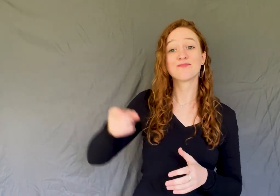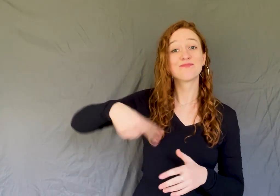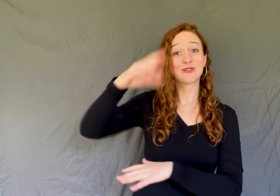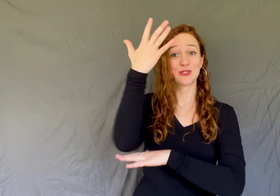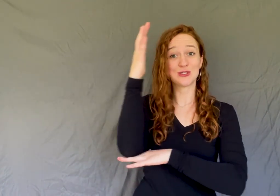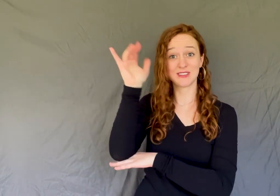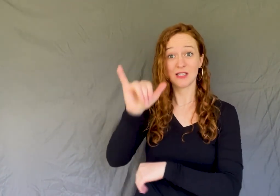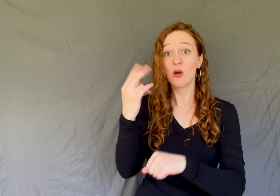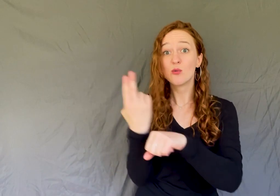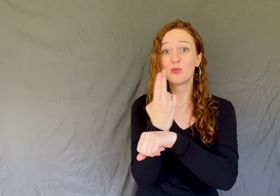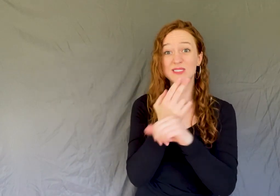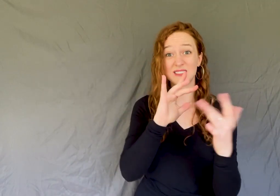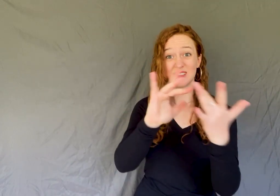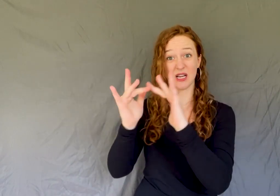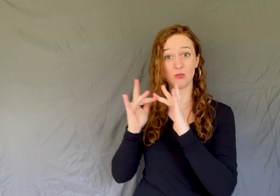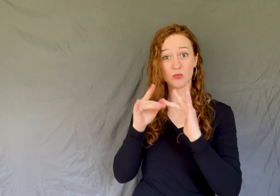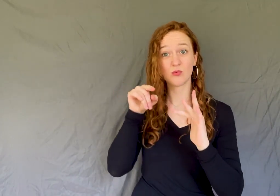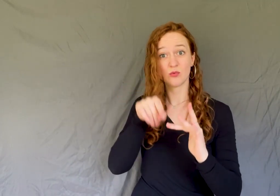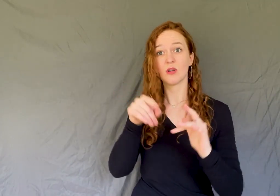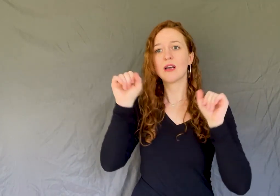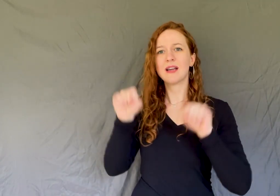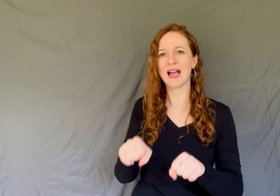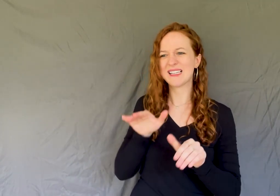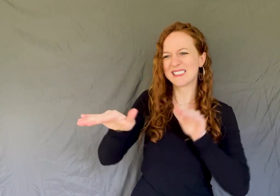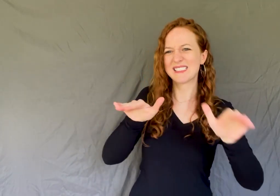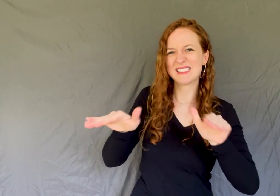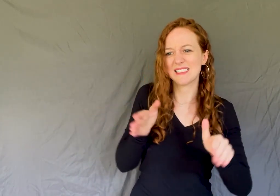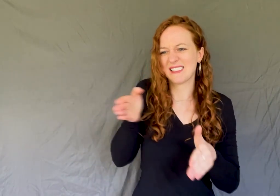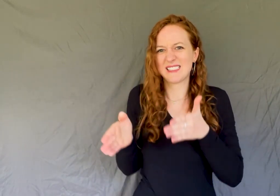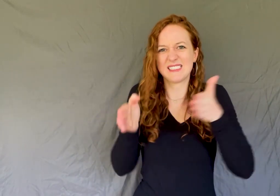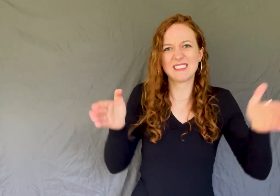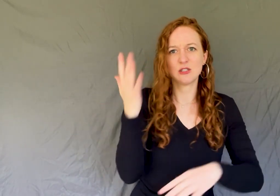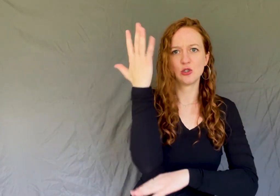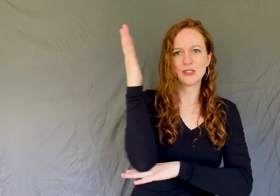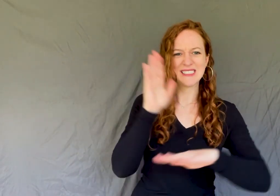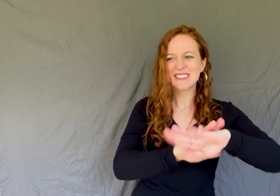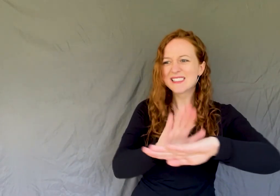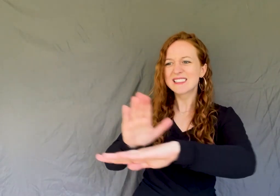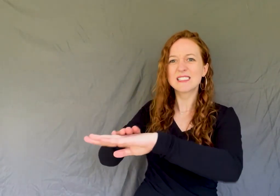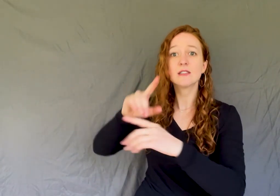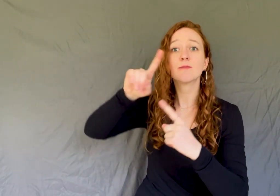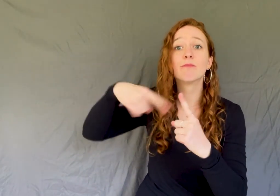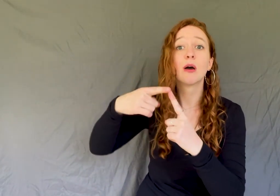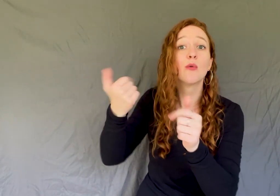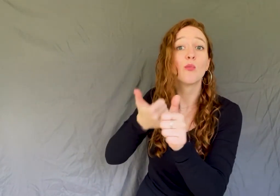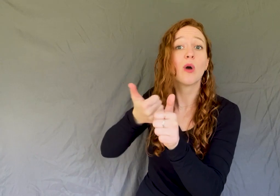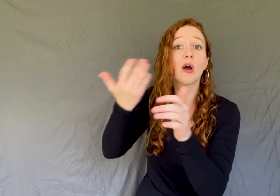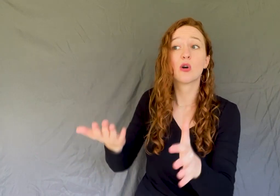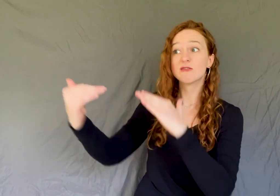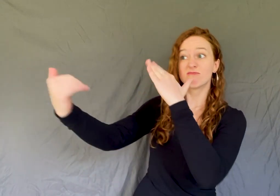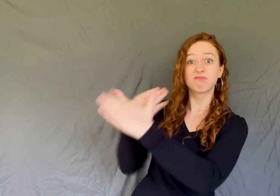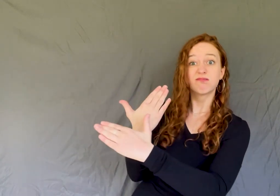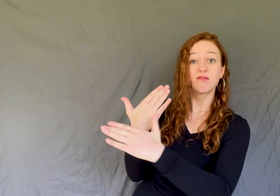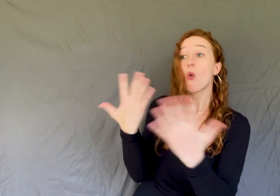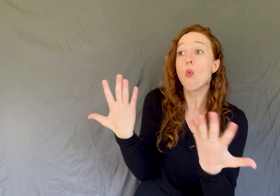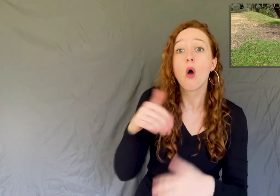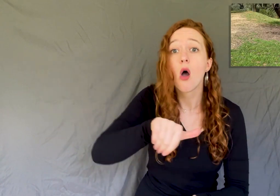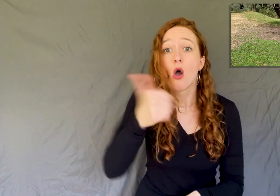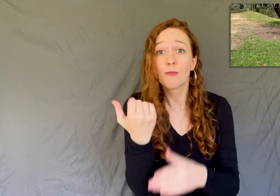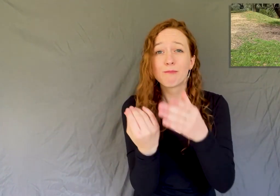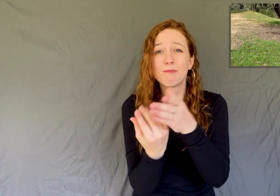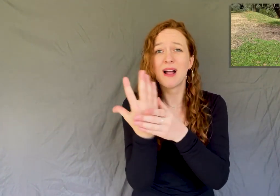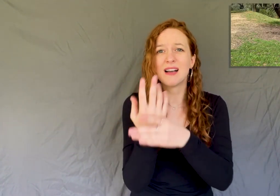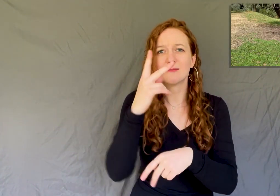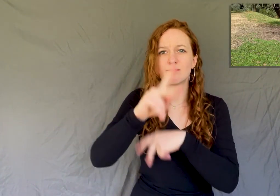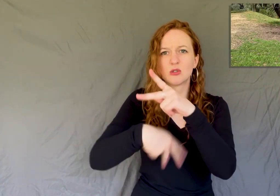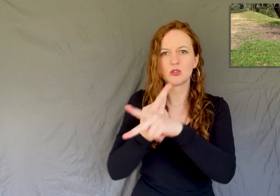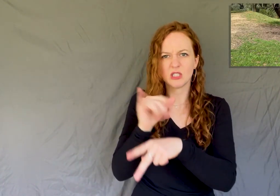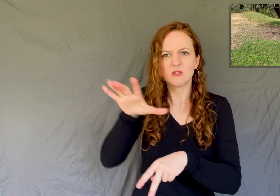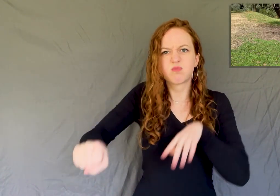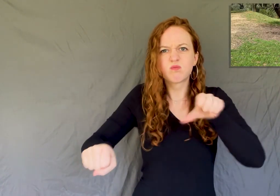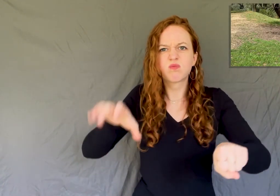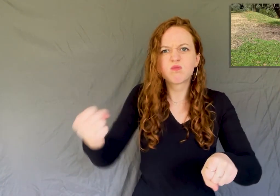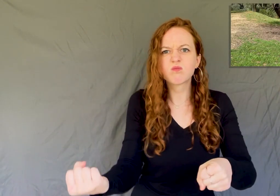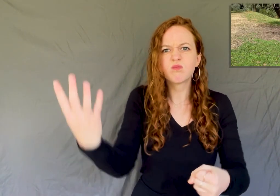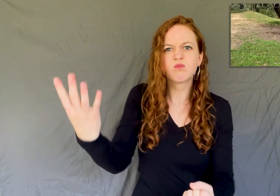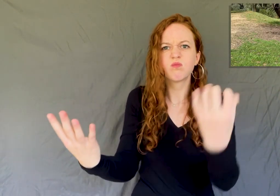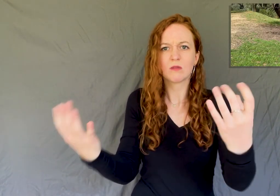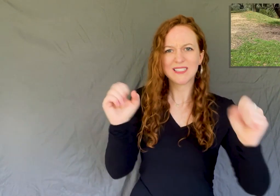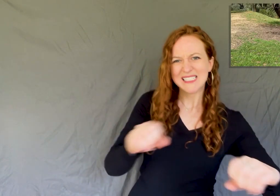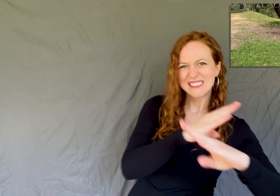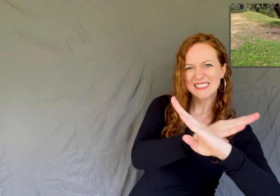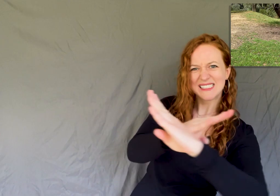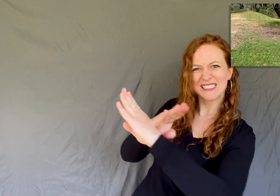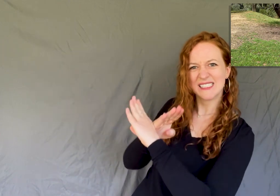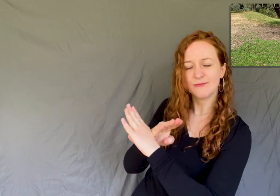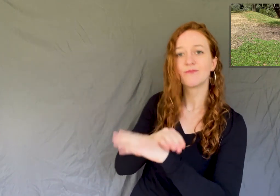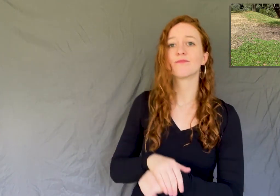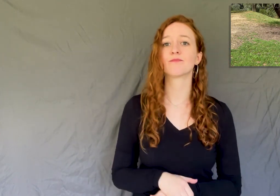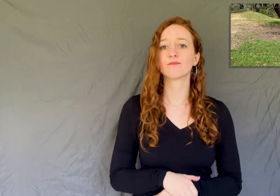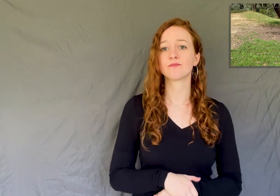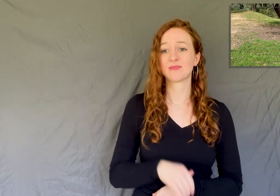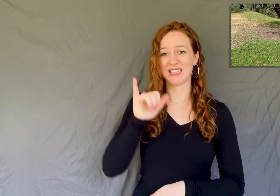Through the mycorrhizal network, trees can warn their neighbors about an invasive predator or inhibit the growth of invasive plant species.